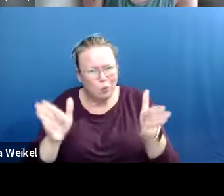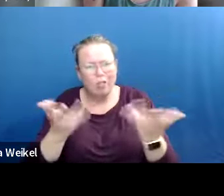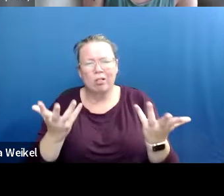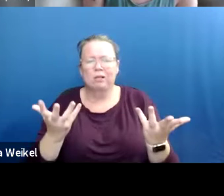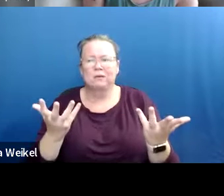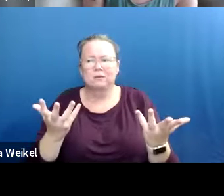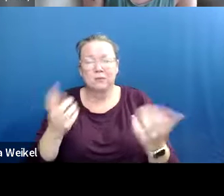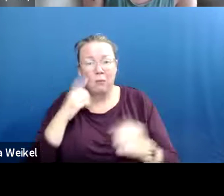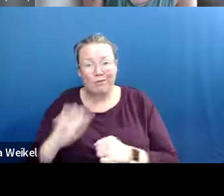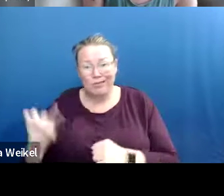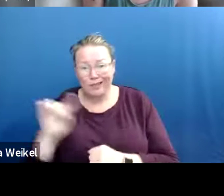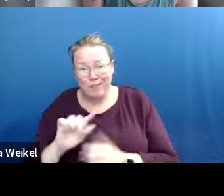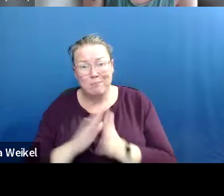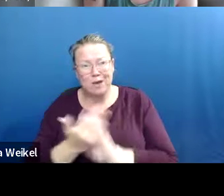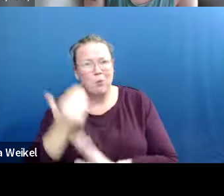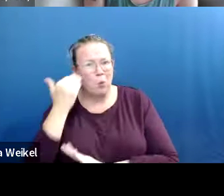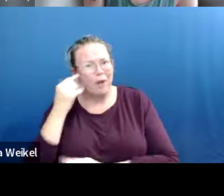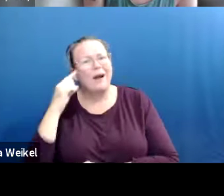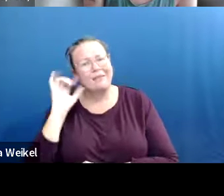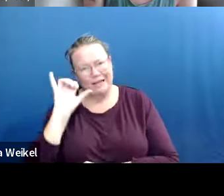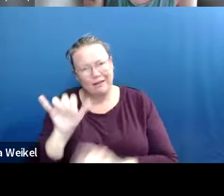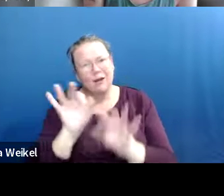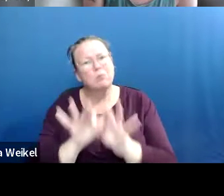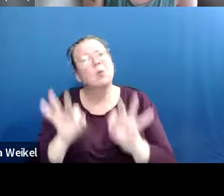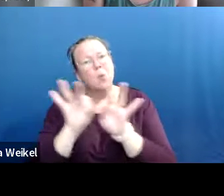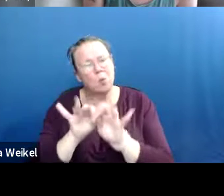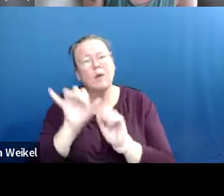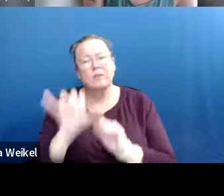Rosie Vazquez: for them to become aware. I think it's really important that we